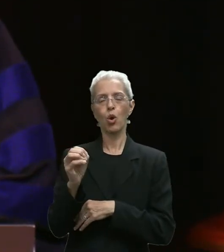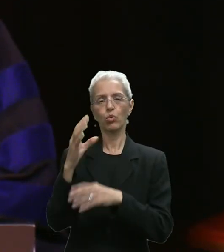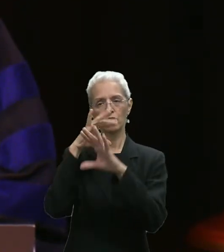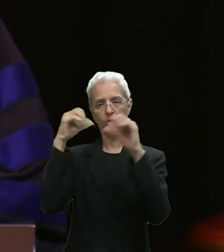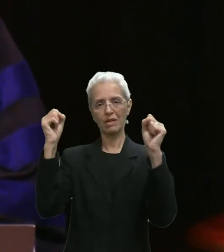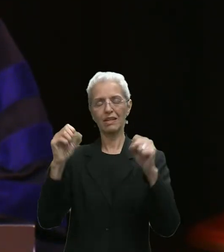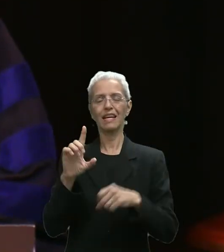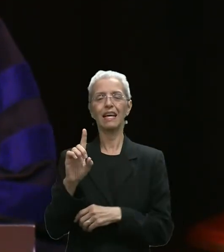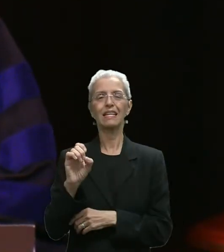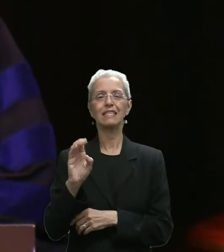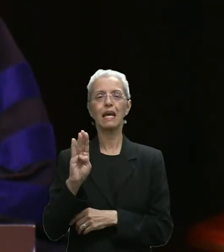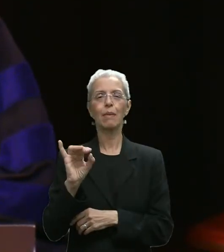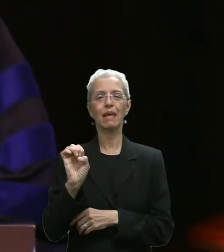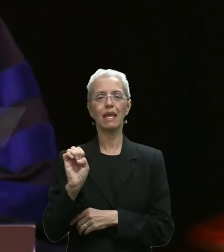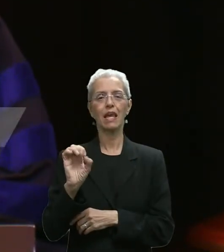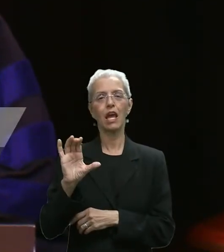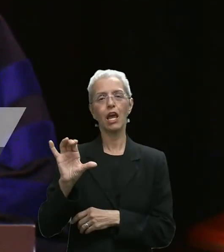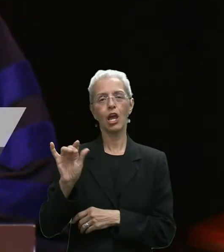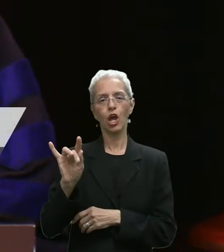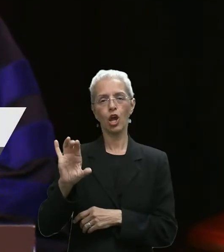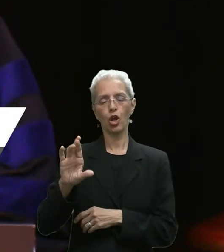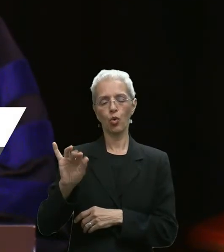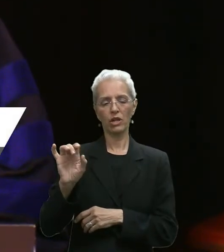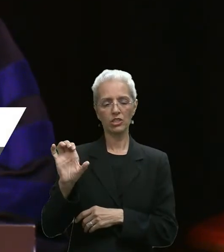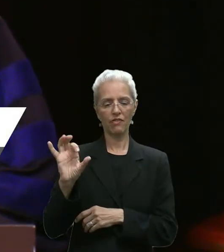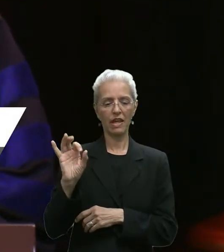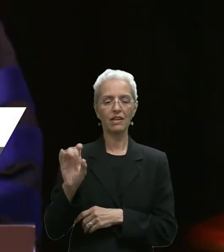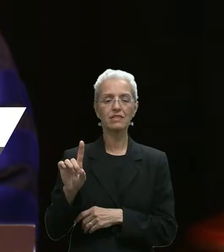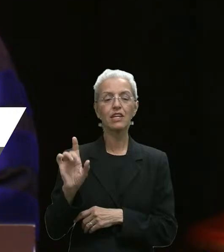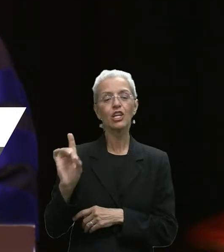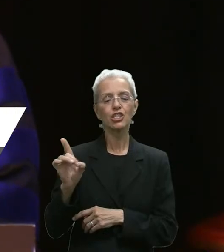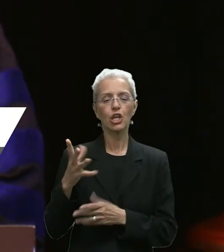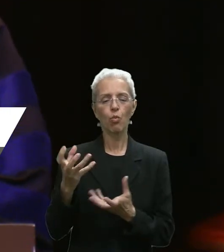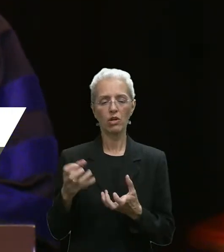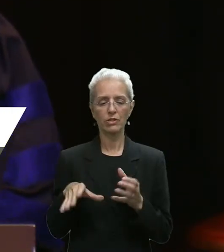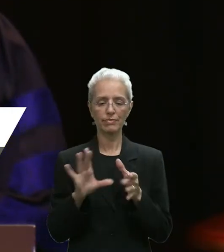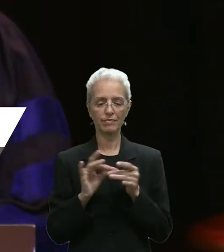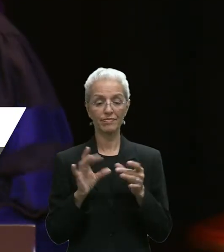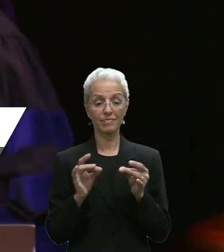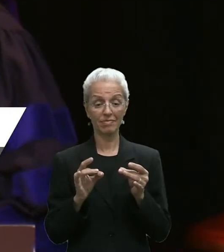About 350 students are participating in our commencement proceedings today,